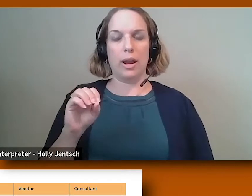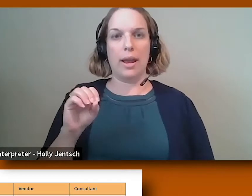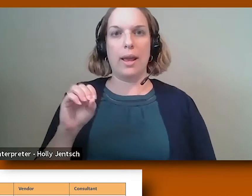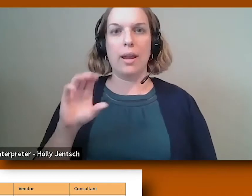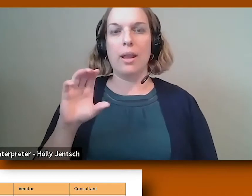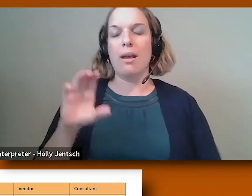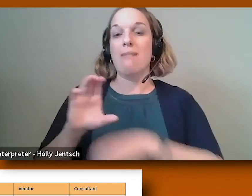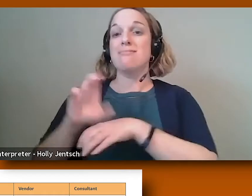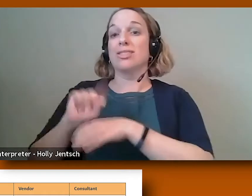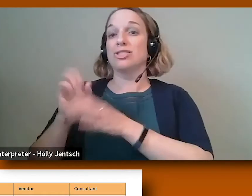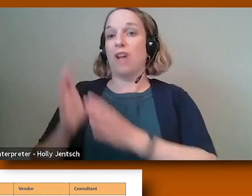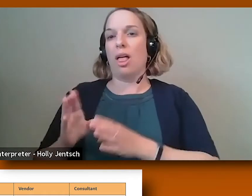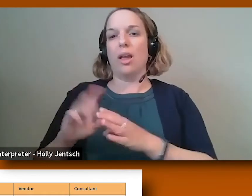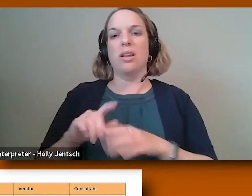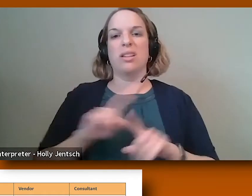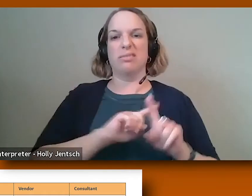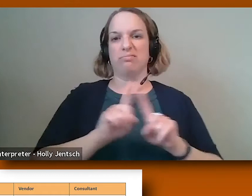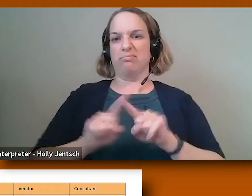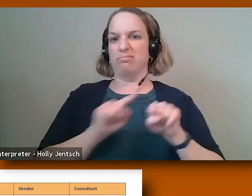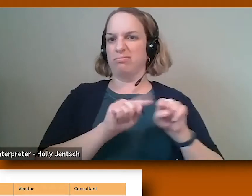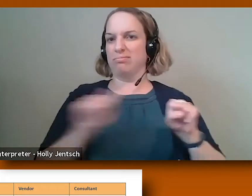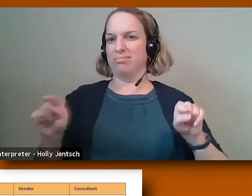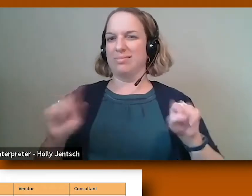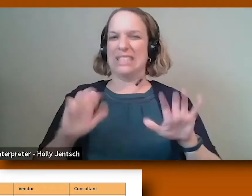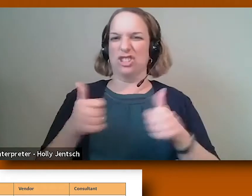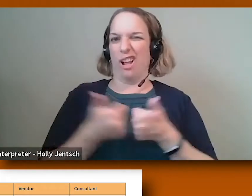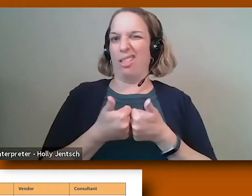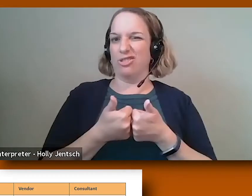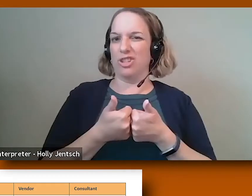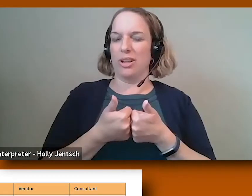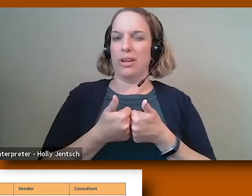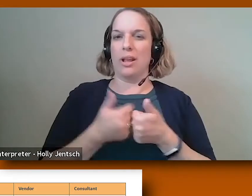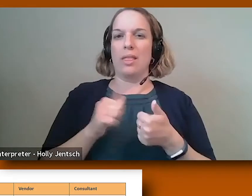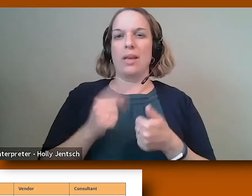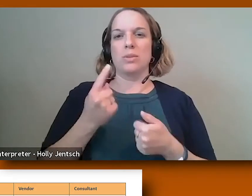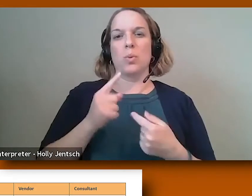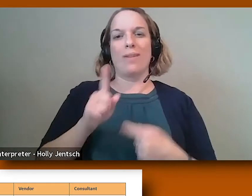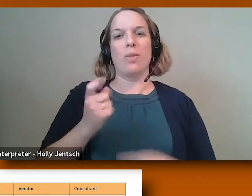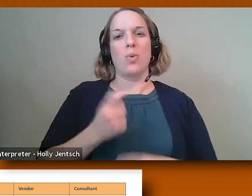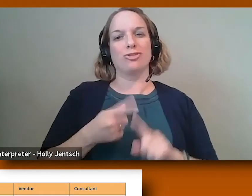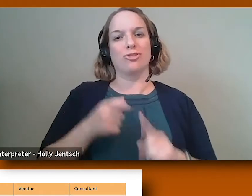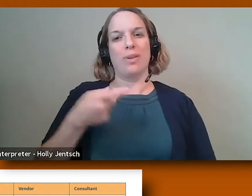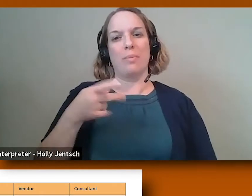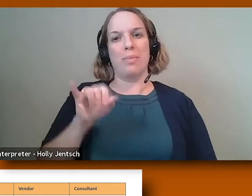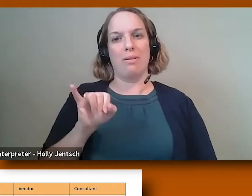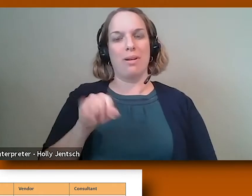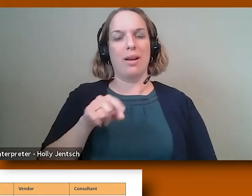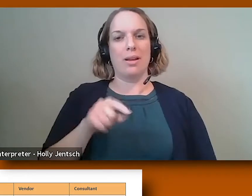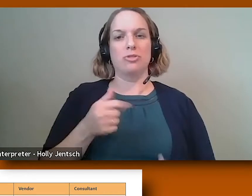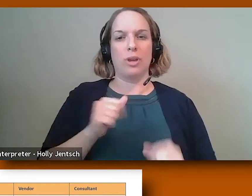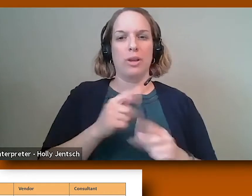That's usually one of the questions we get the most from PIs trying to figure out who they need to go with